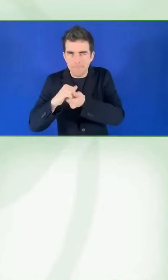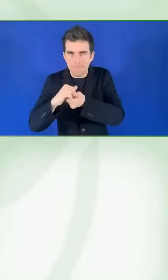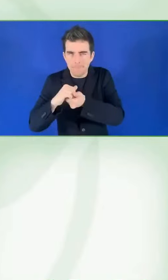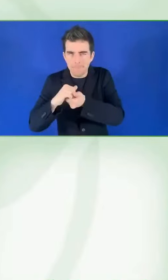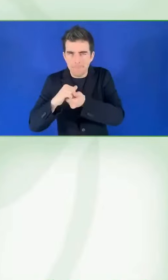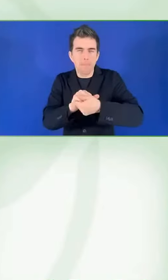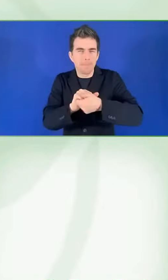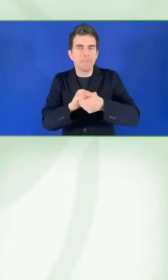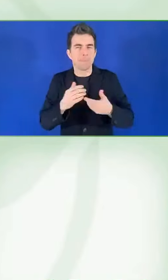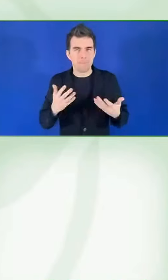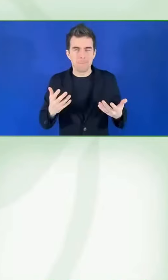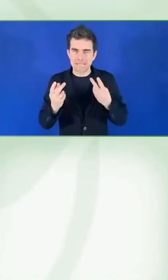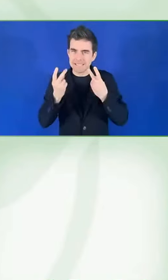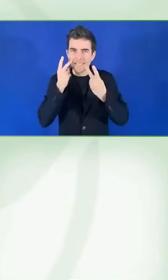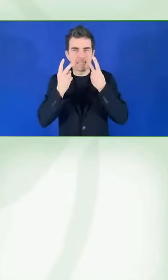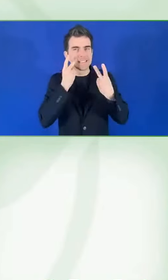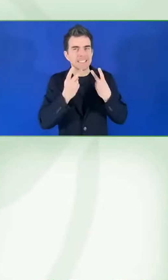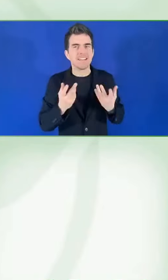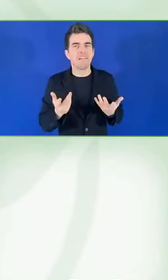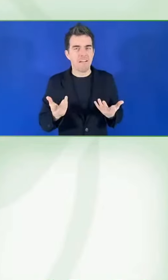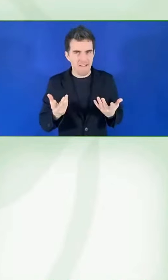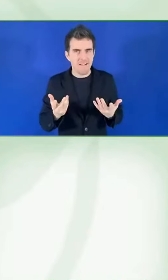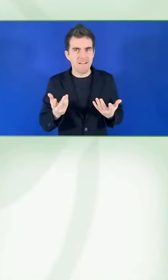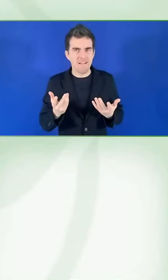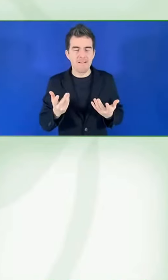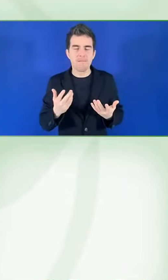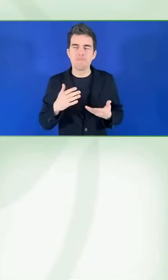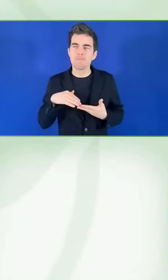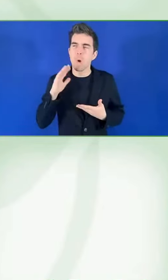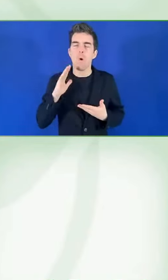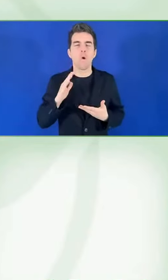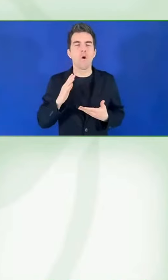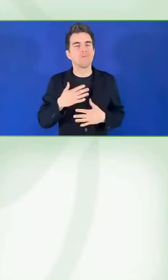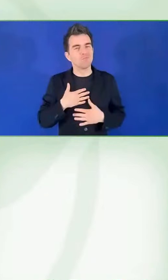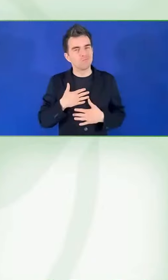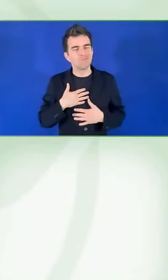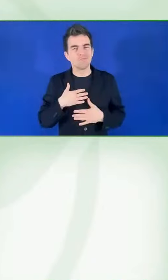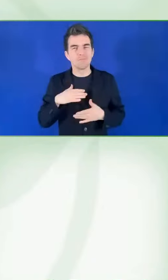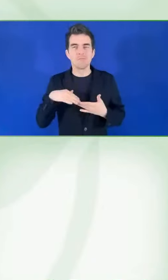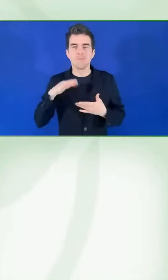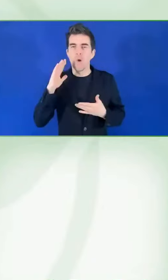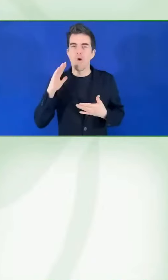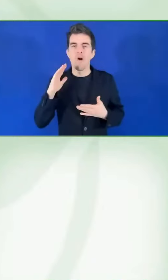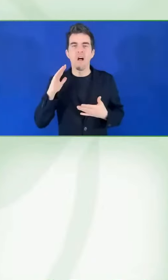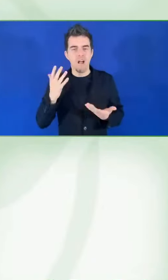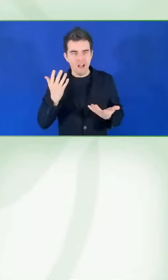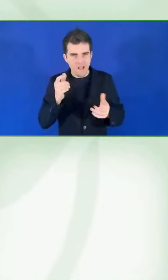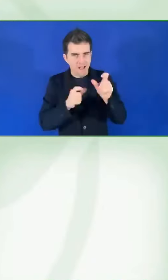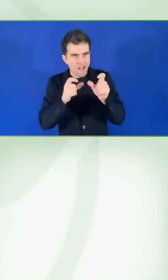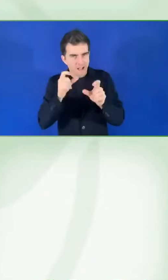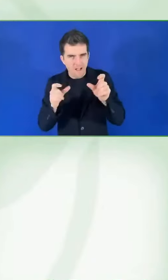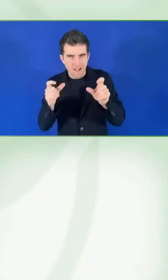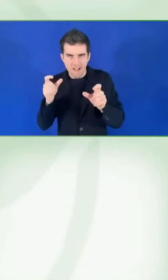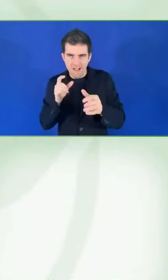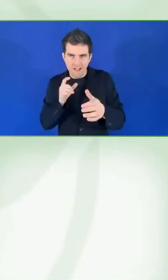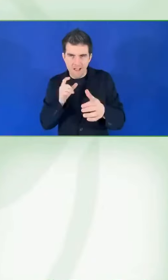Shani Dhanda, I think introducing her today, you can look at her bio on the Zero Project